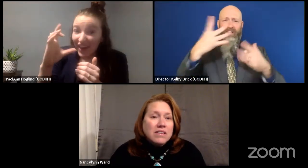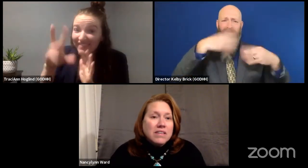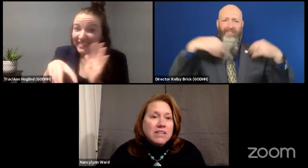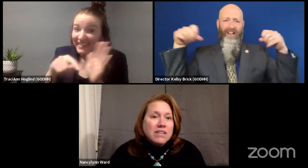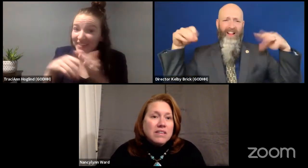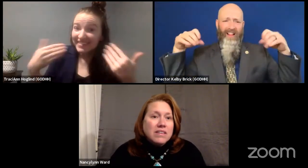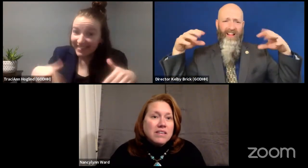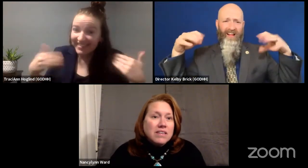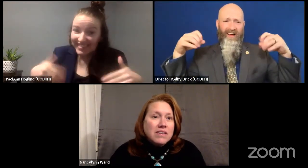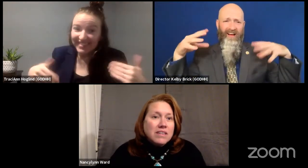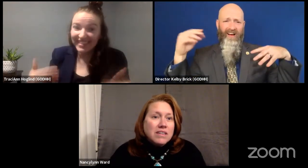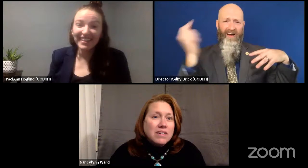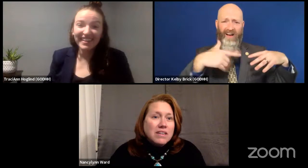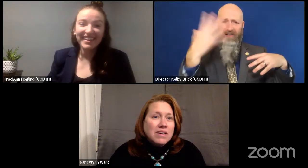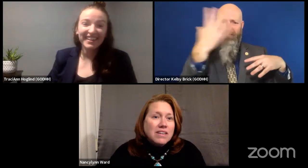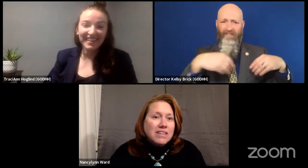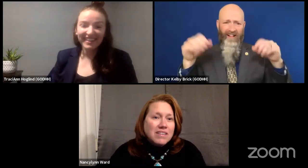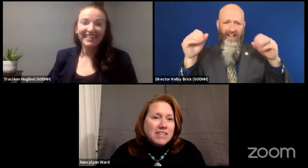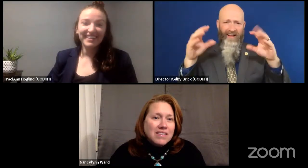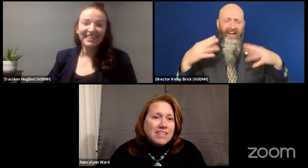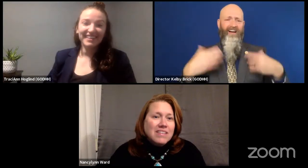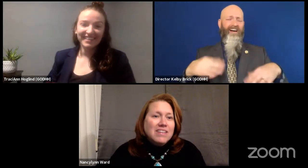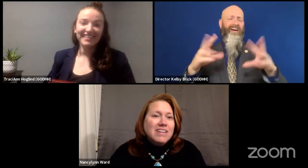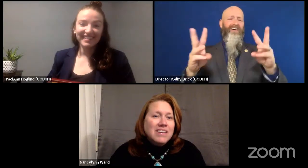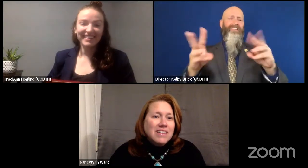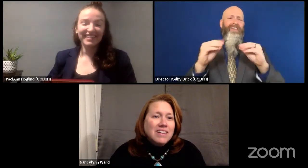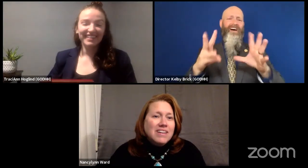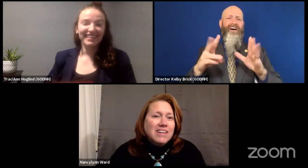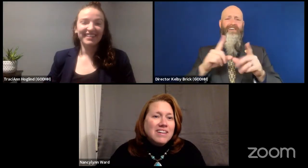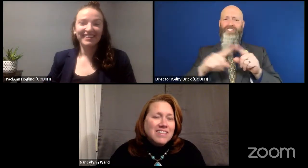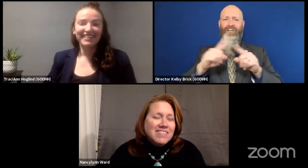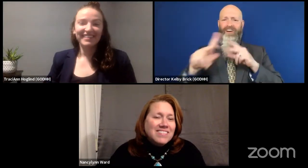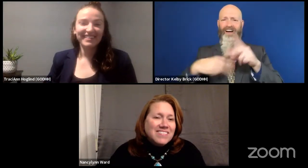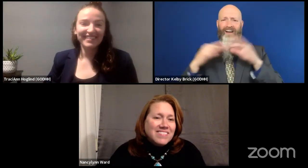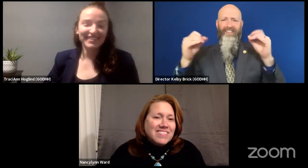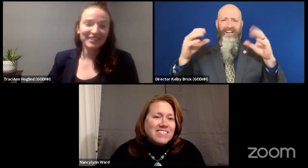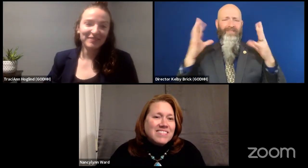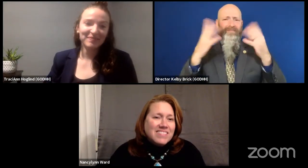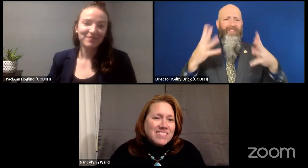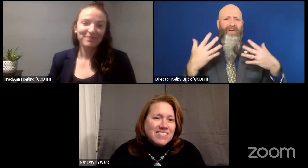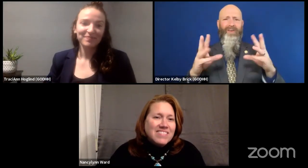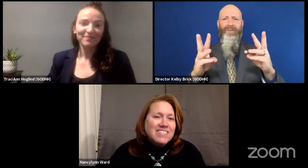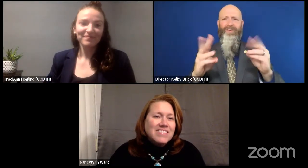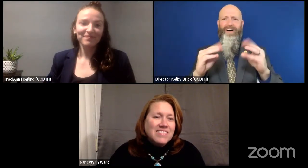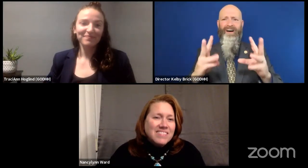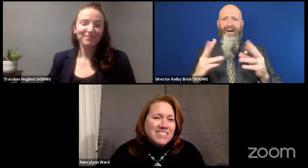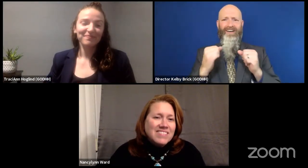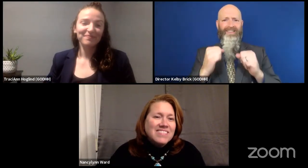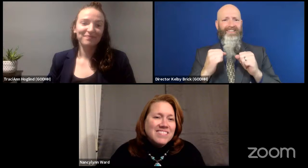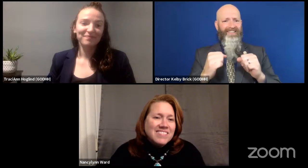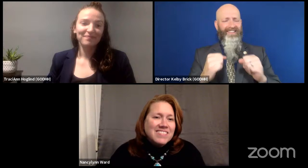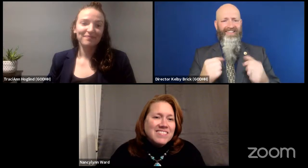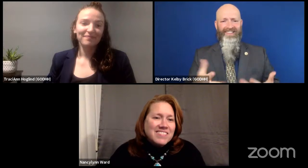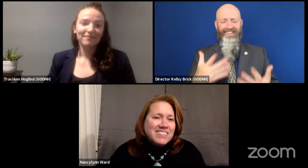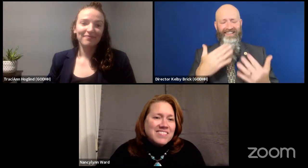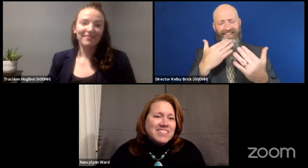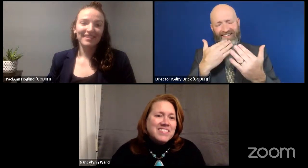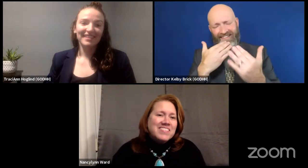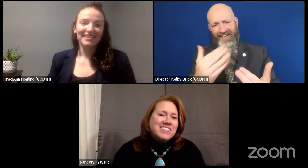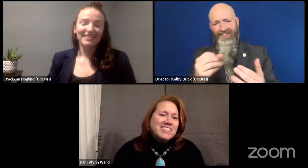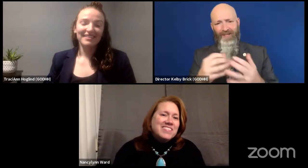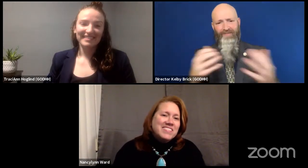And almost 100 videos. KELBY BRICK: And 100 individuals. So thank